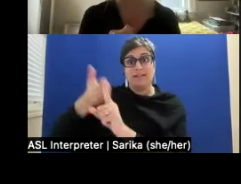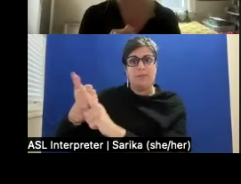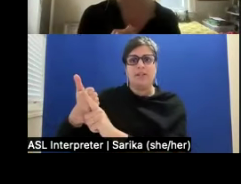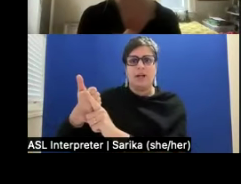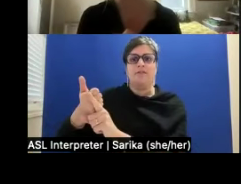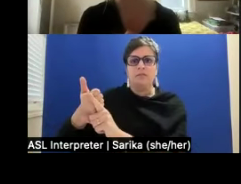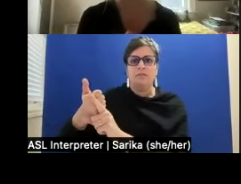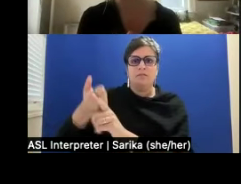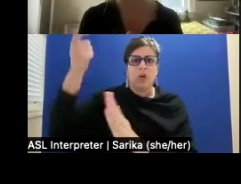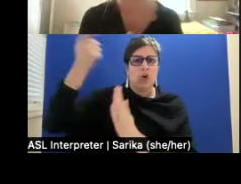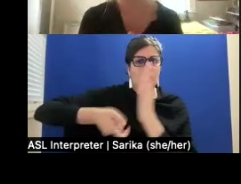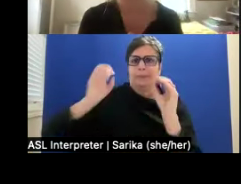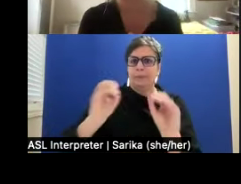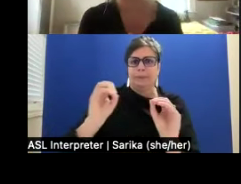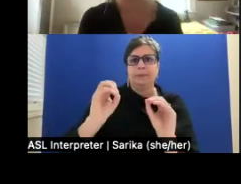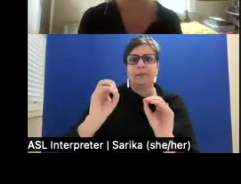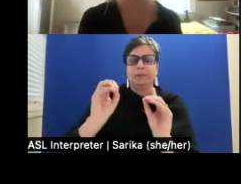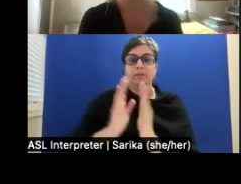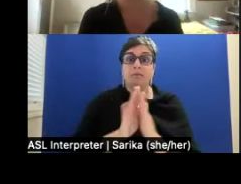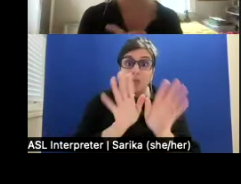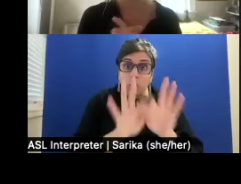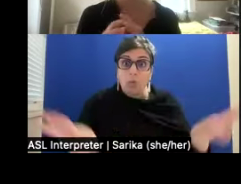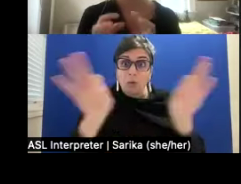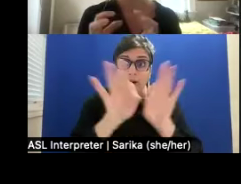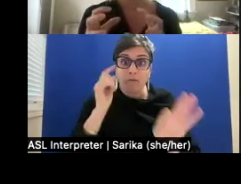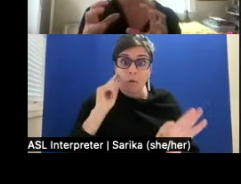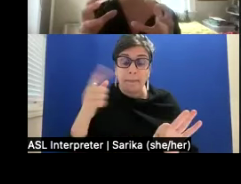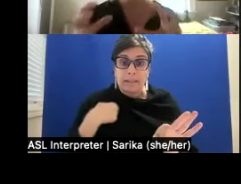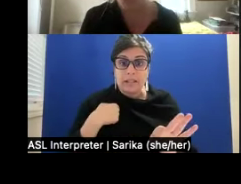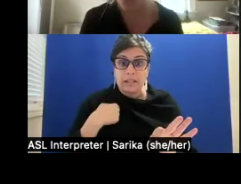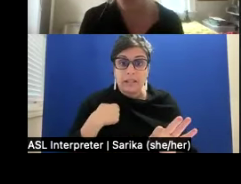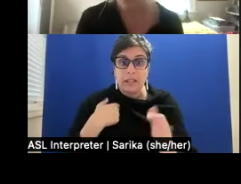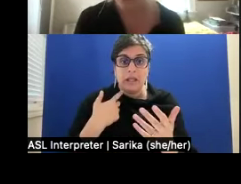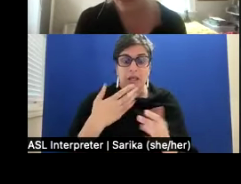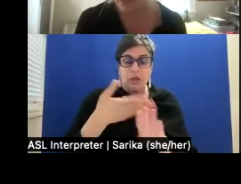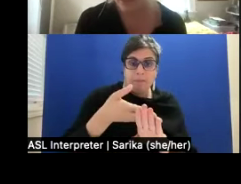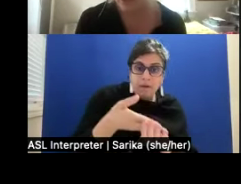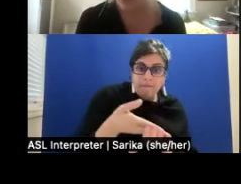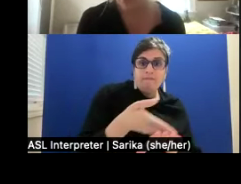And it was also really important to me that before we went